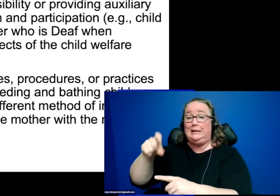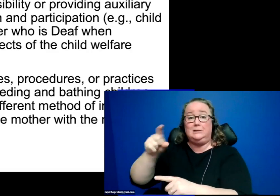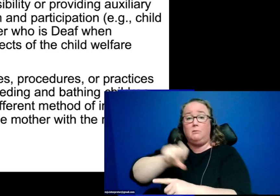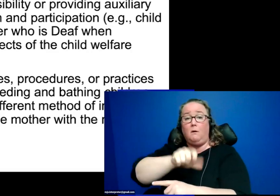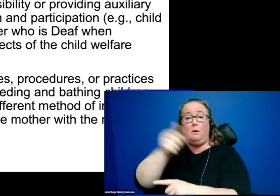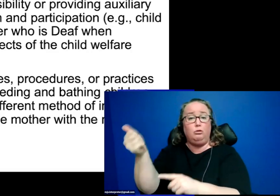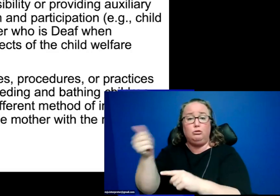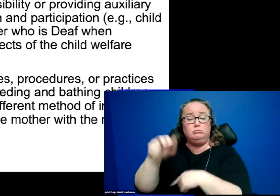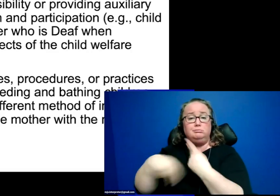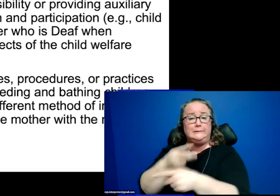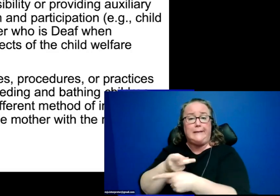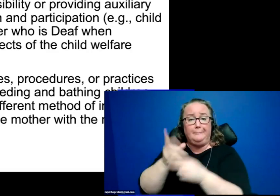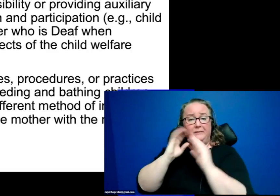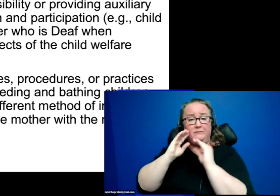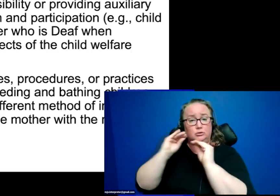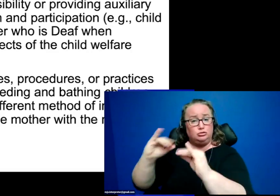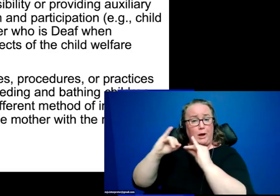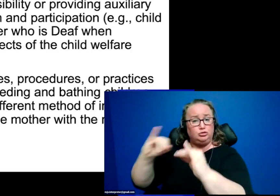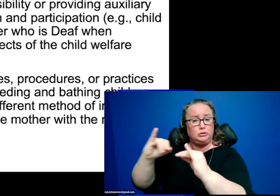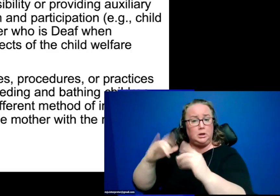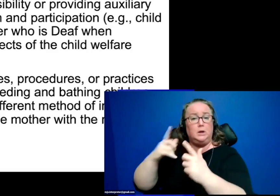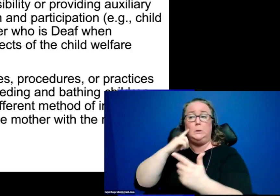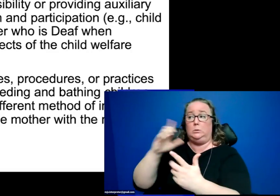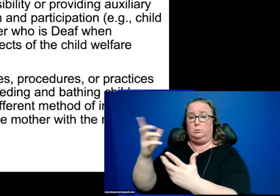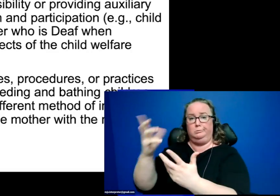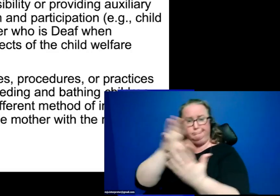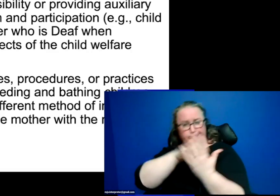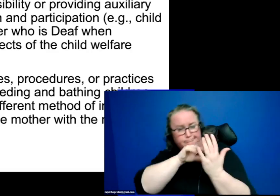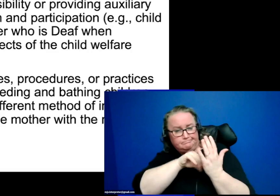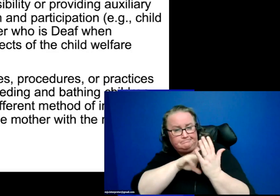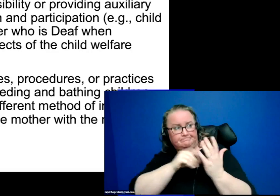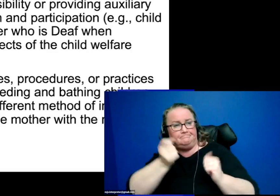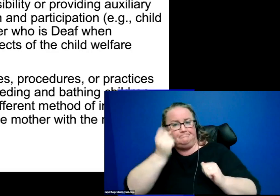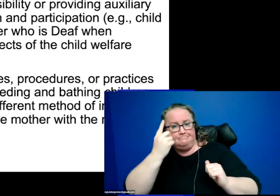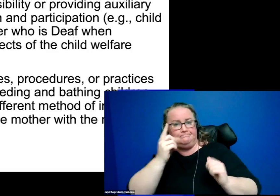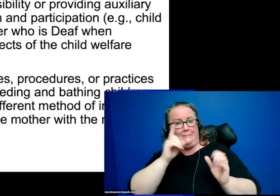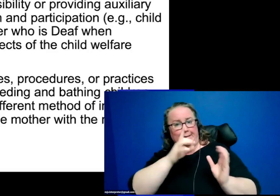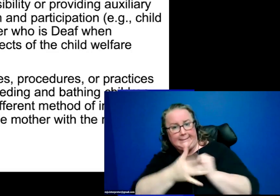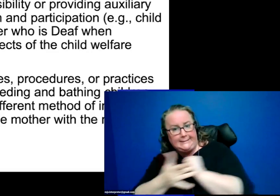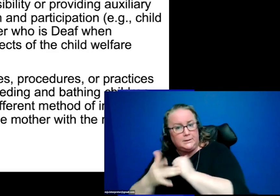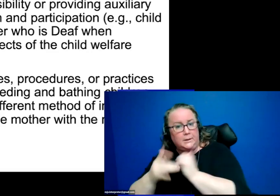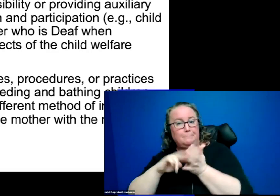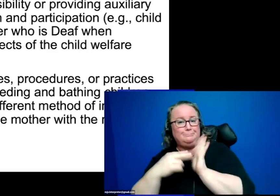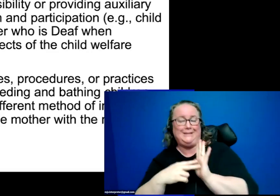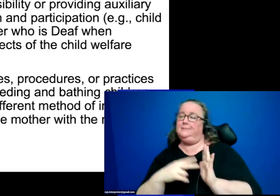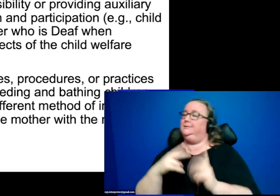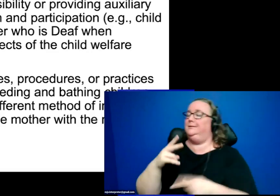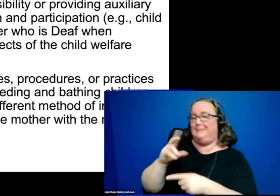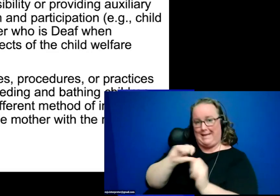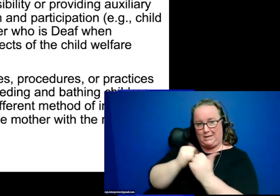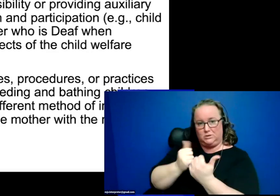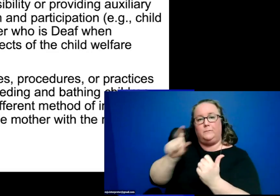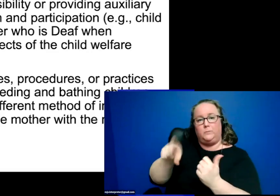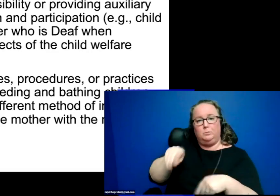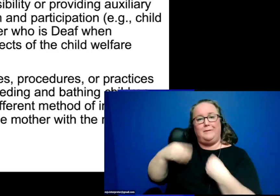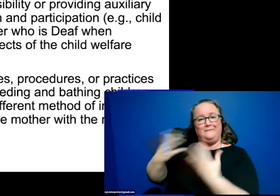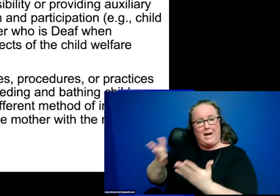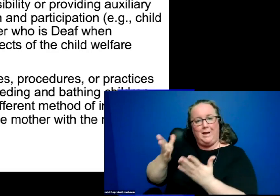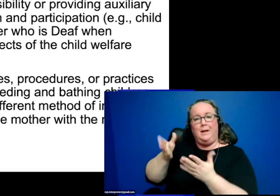instruction to be able to learn those techniques, the agency will need to provide the mother with that method of teaching that she needs.